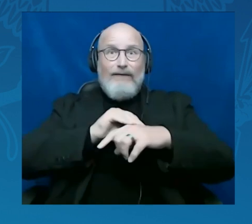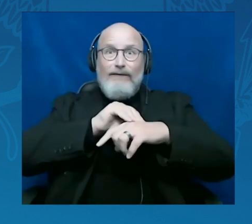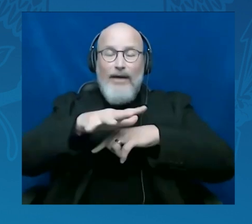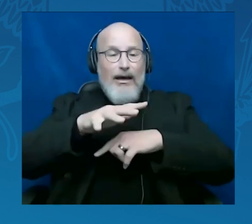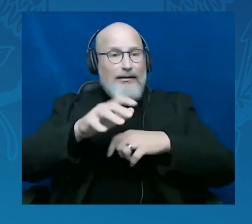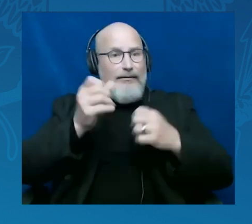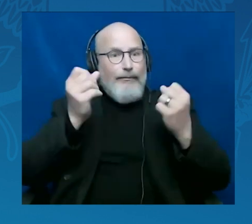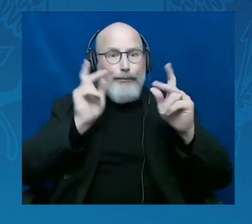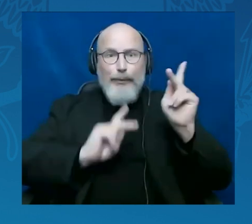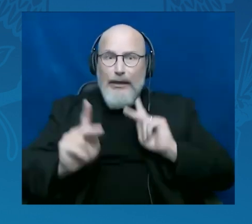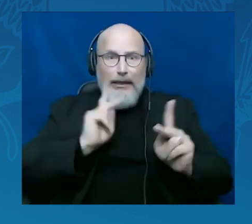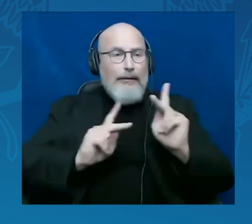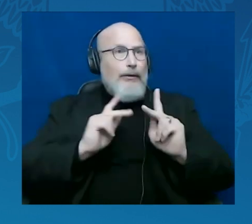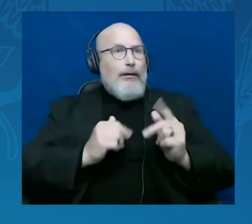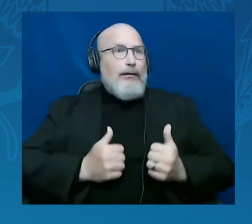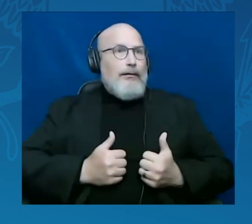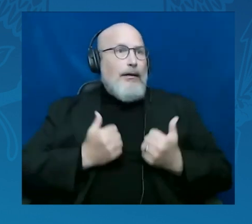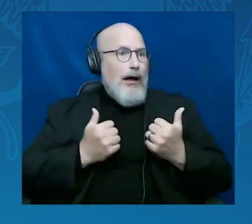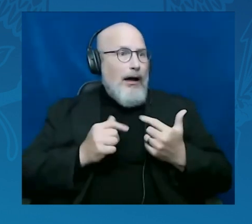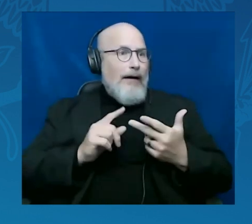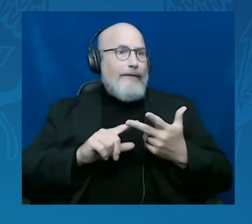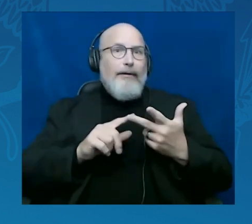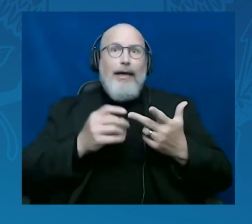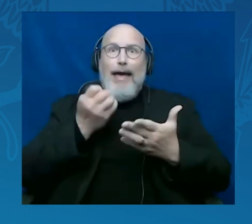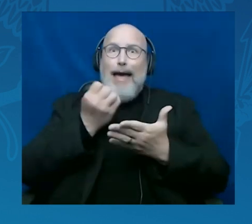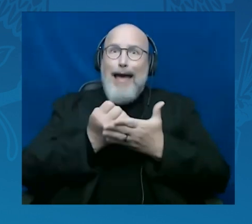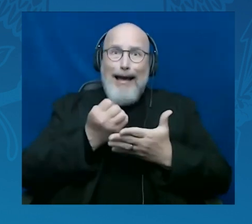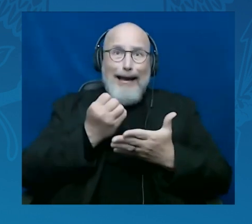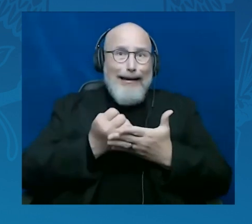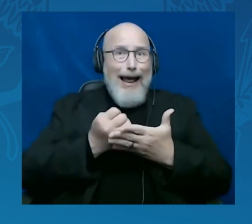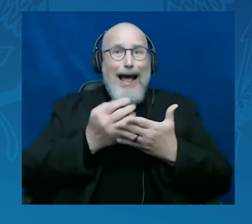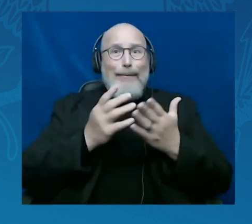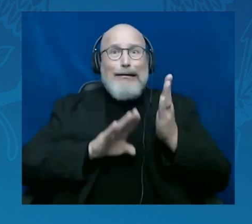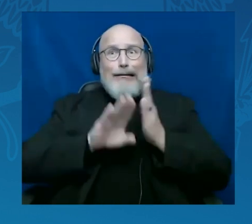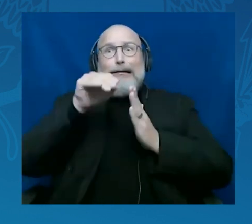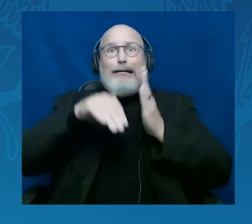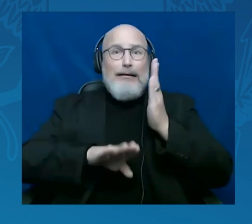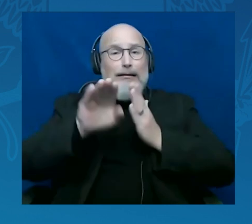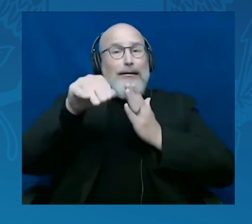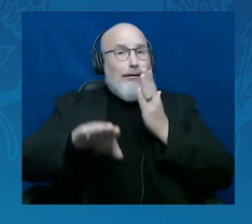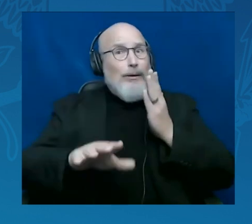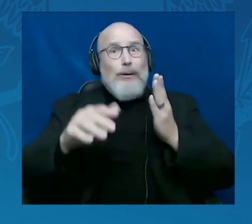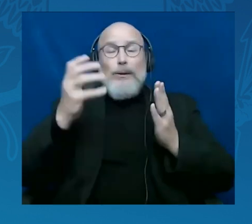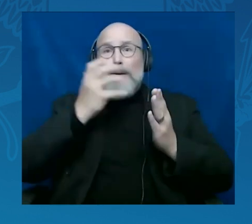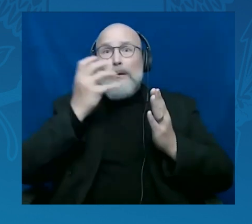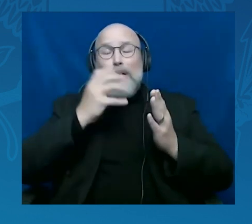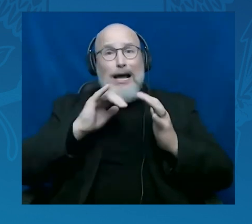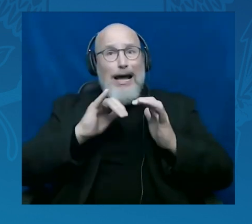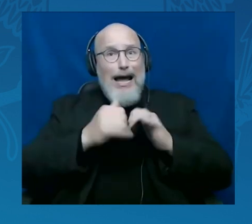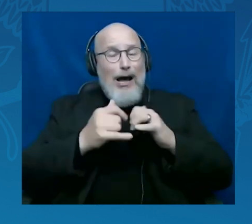And economic recovery has been difficult and uneven for so many in this region.